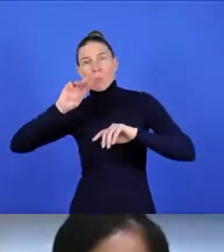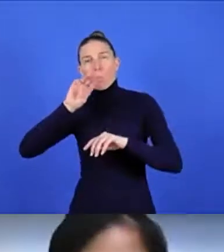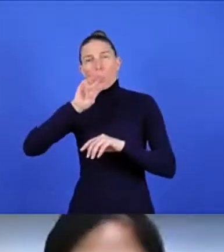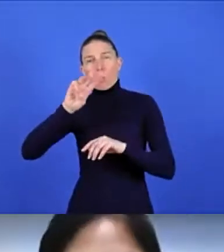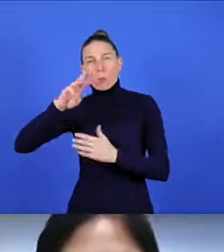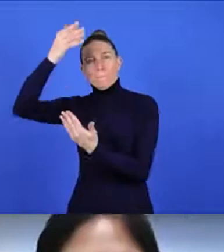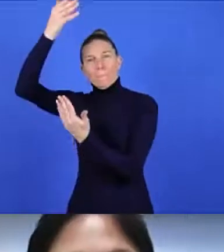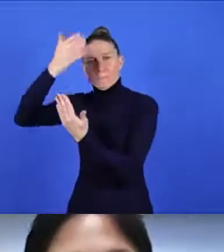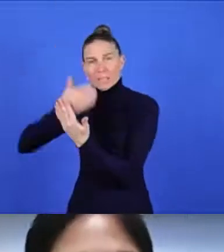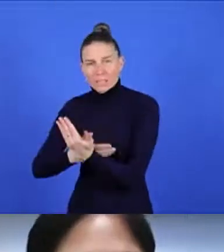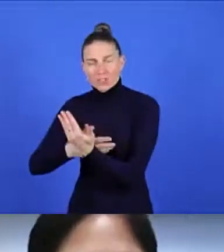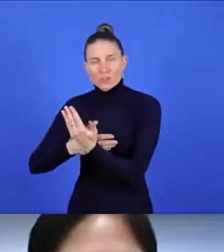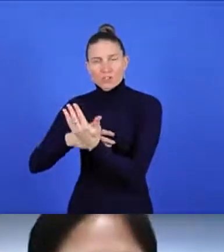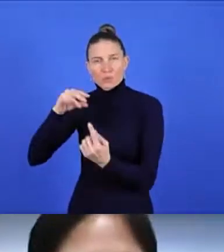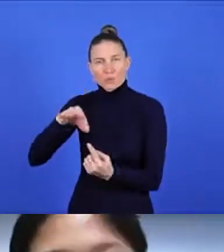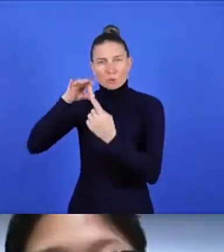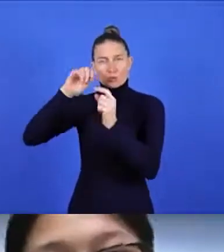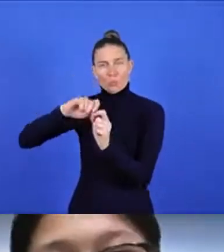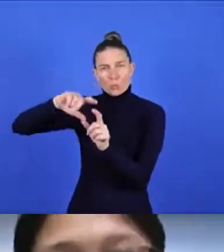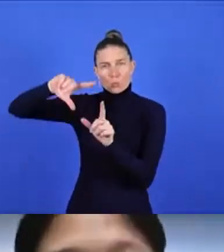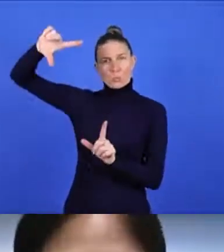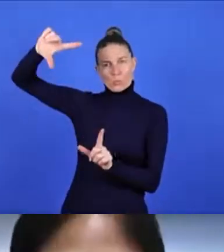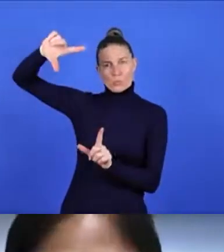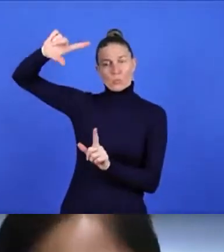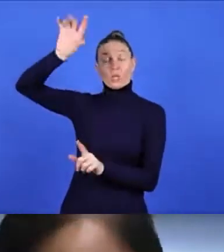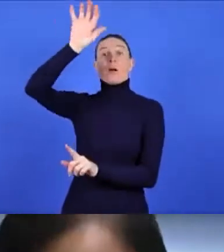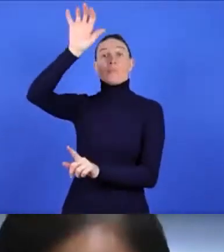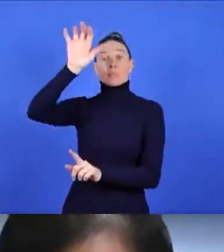and when you press this link,